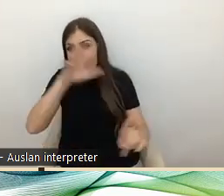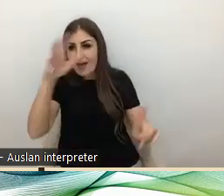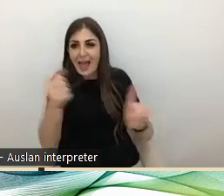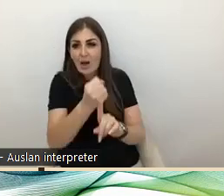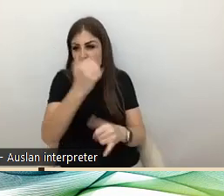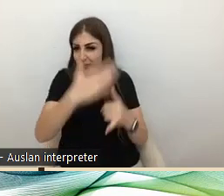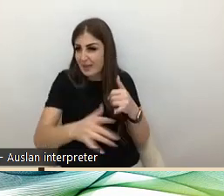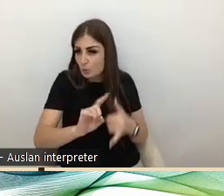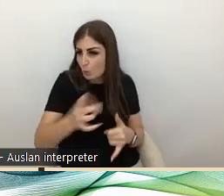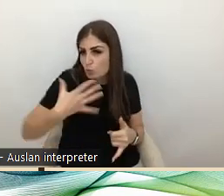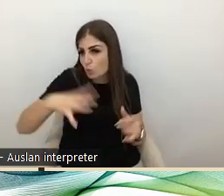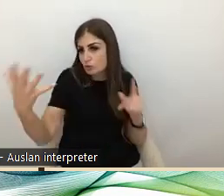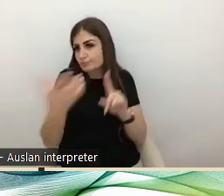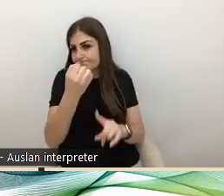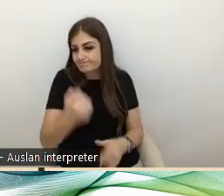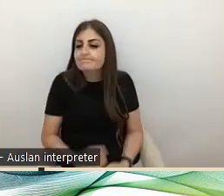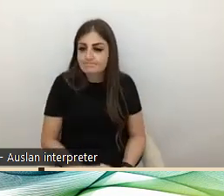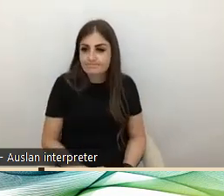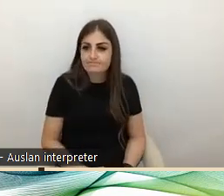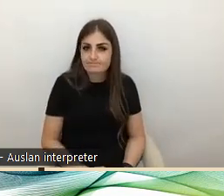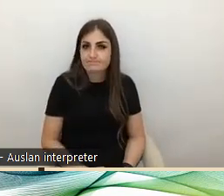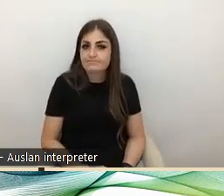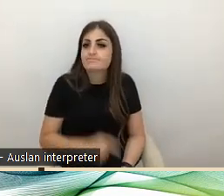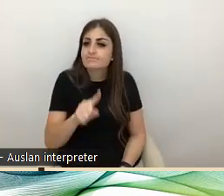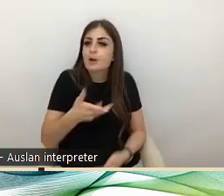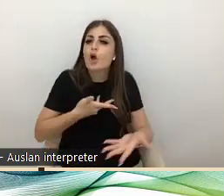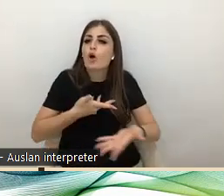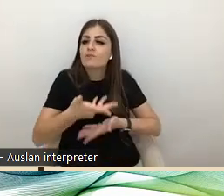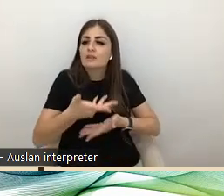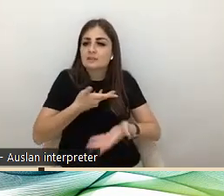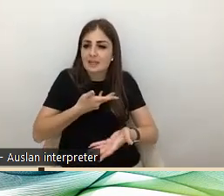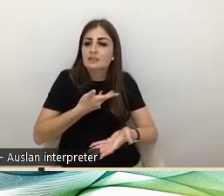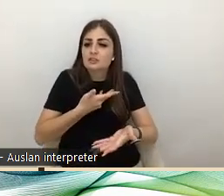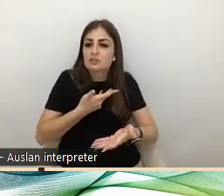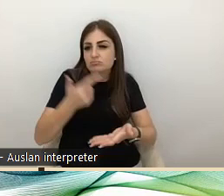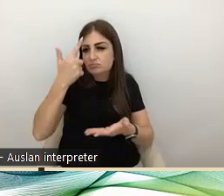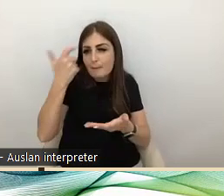are seeking. This conversation is designed to be informal.